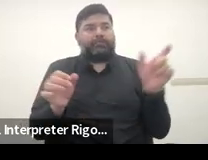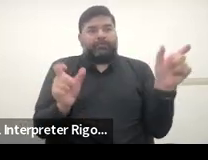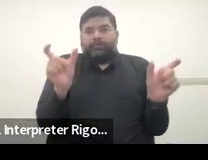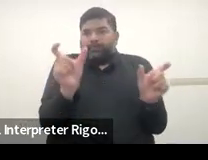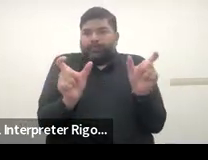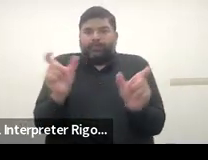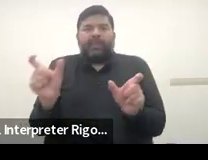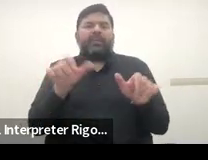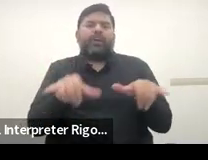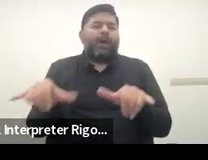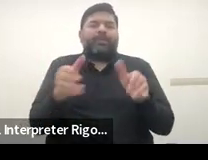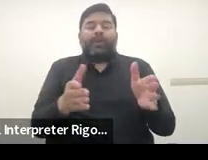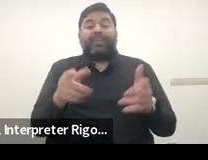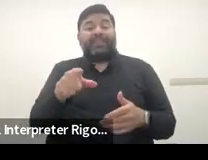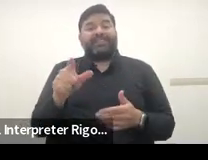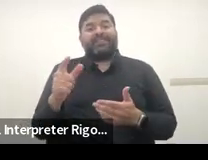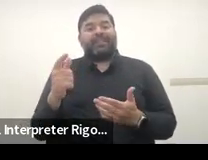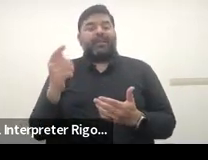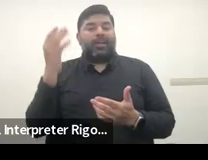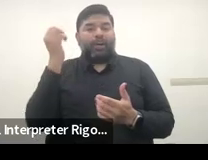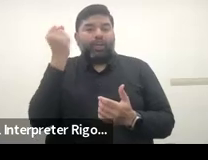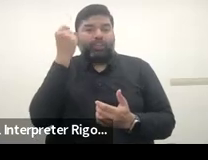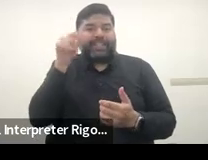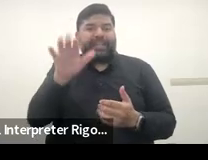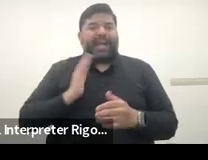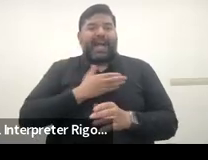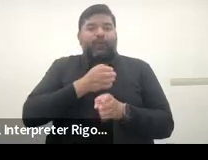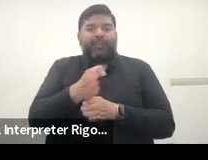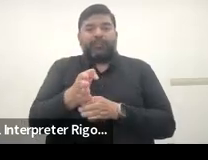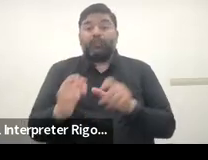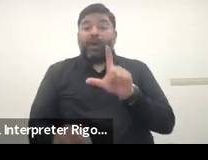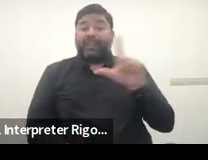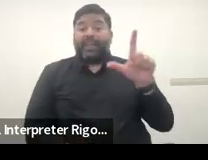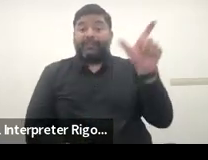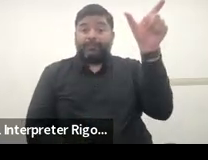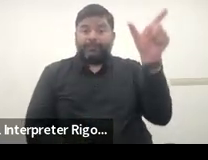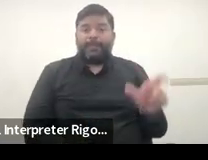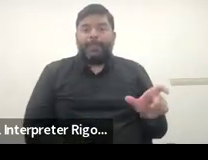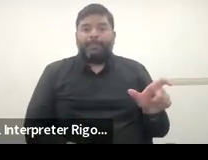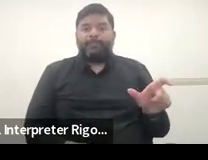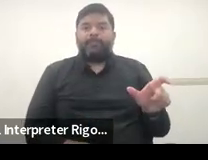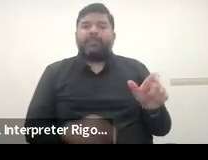field. As you can see on the left there's a number of specific sign languages that these